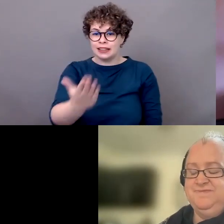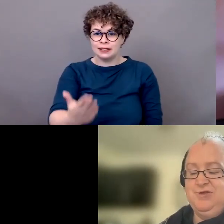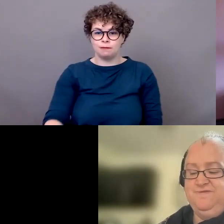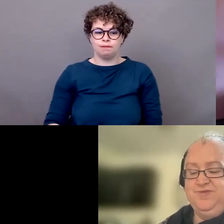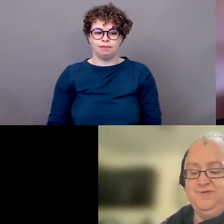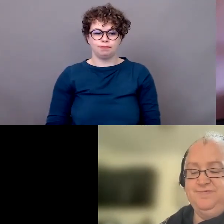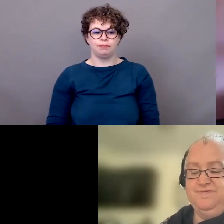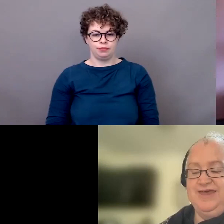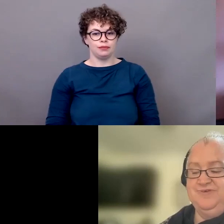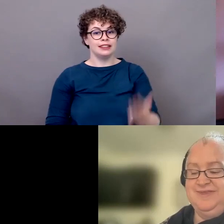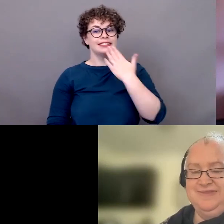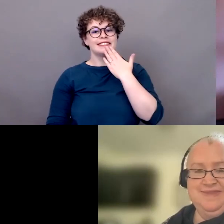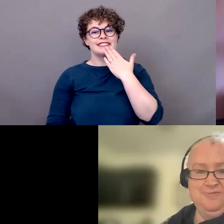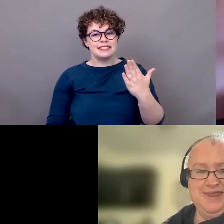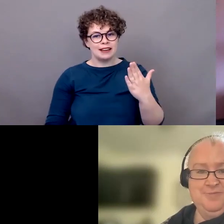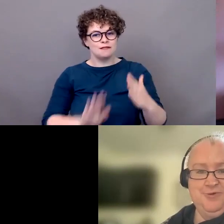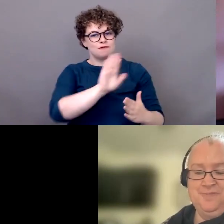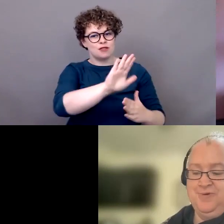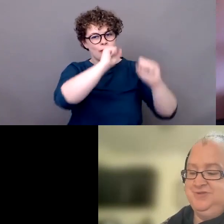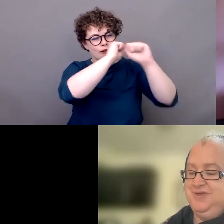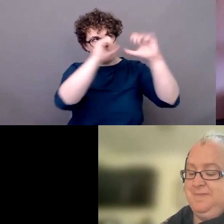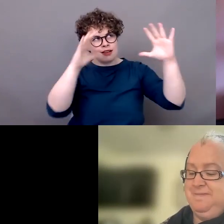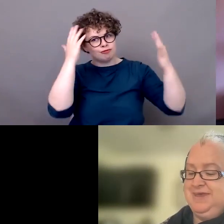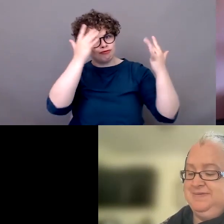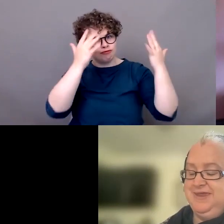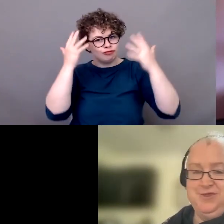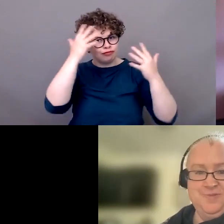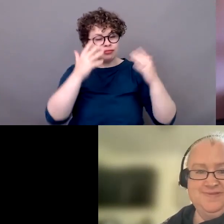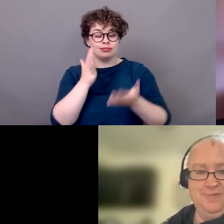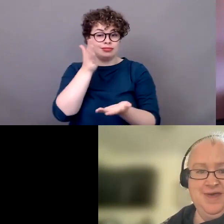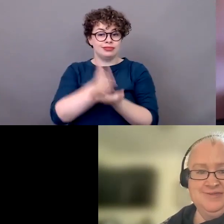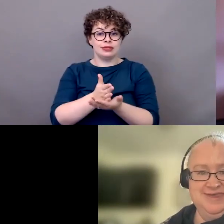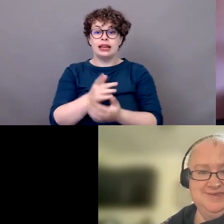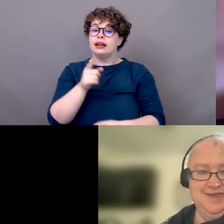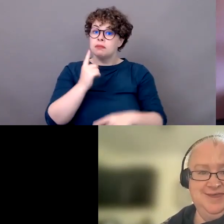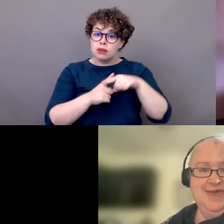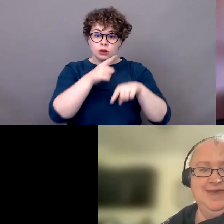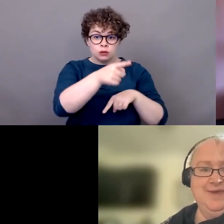for those reflections and I think that really important point that humans are behind data and